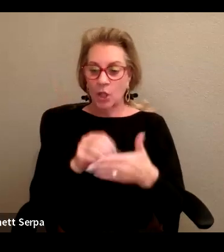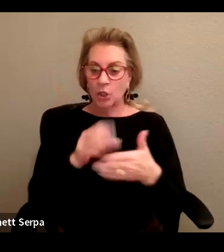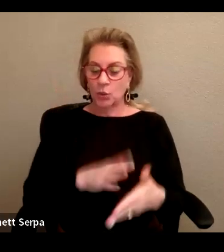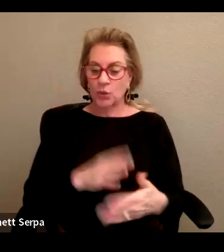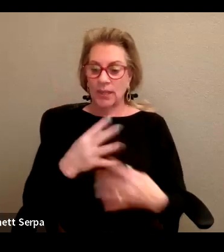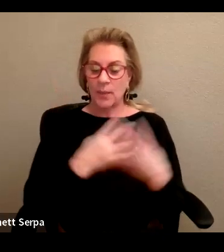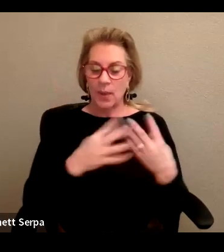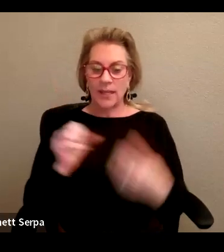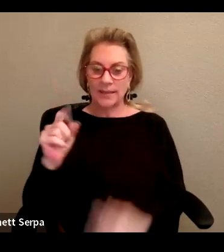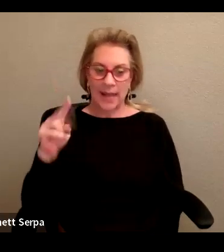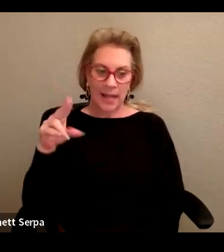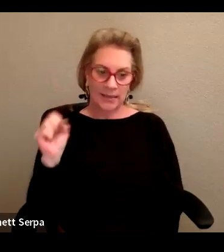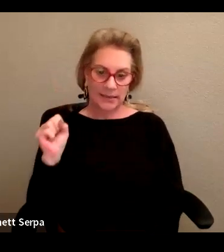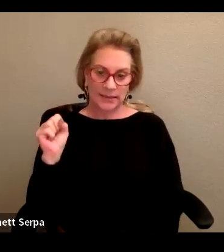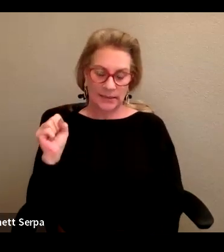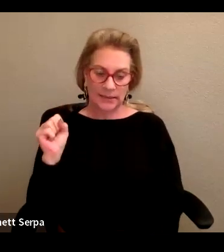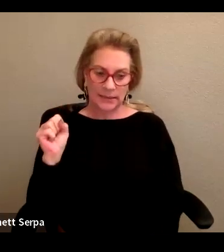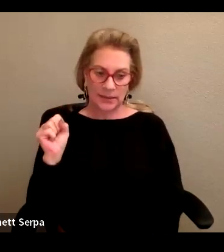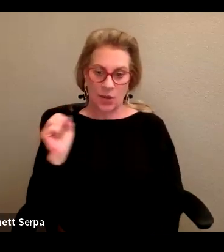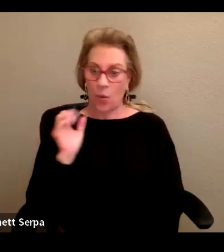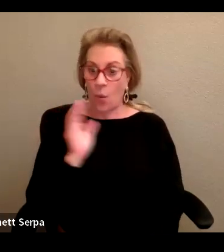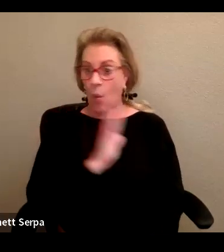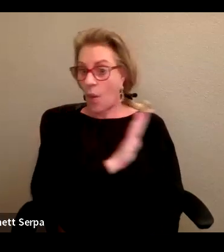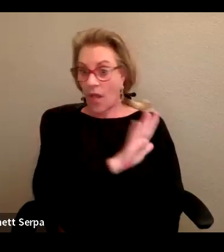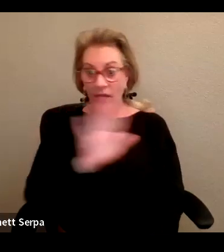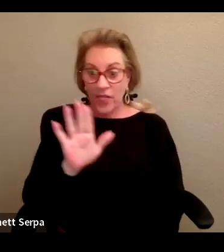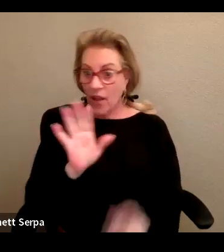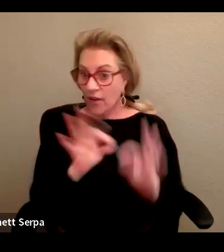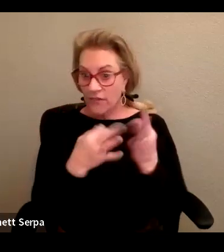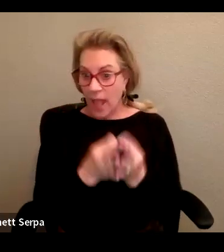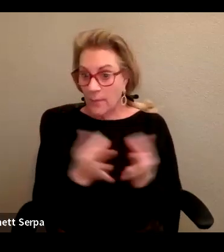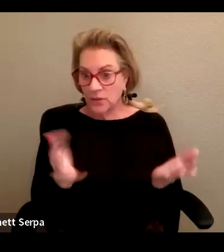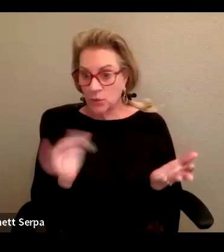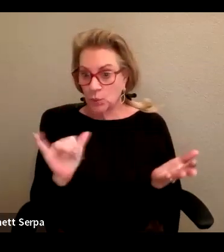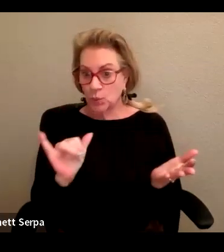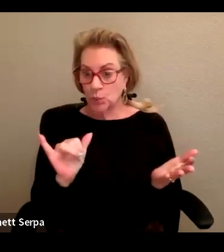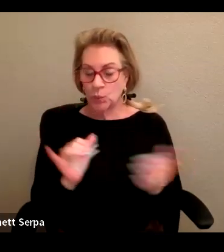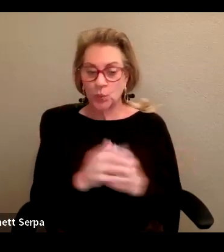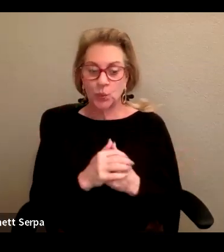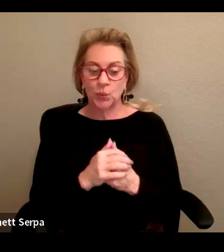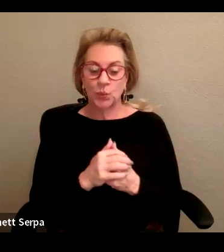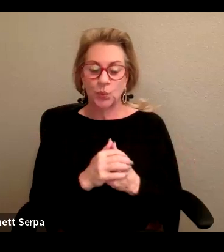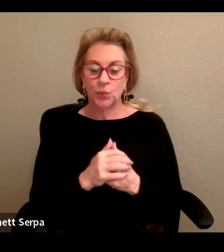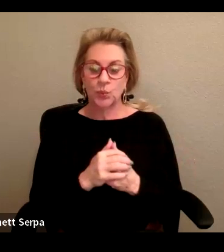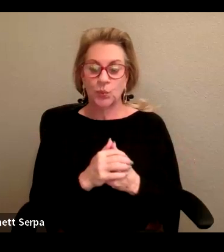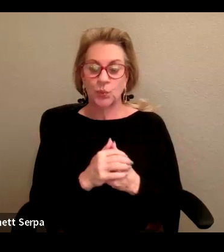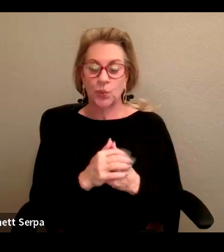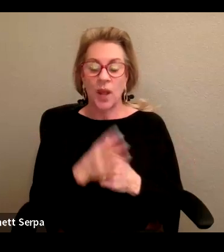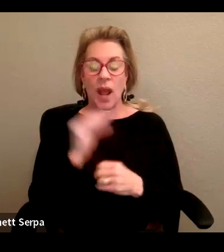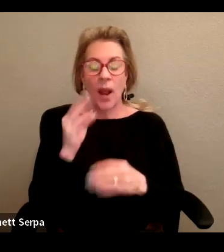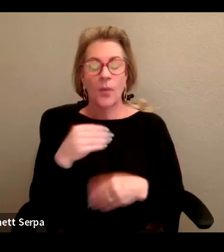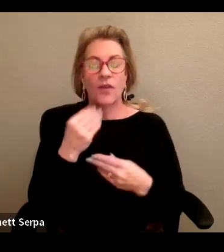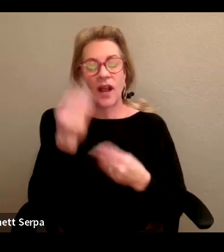status or their family or the status of a family member and they also provide information to school